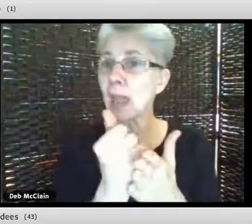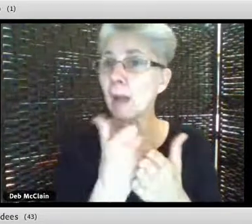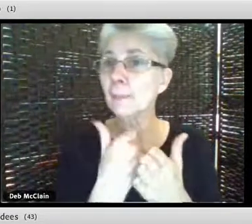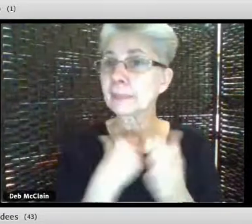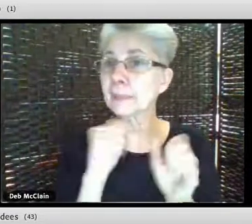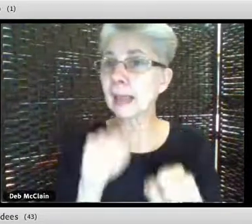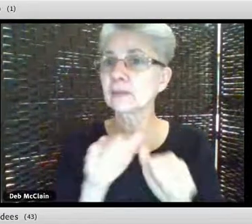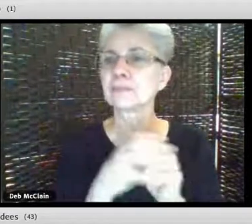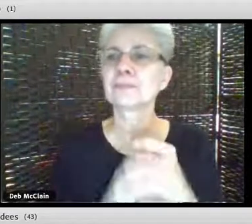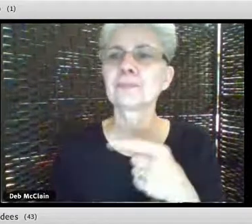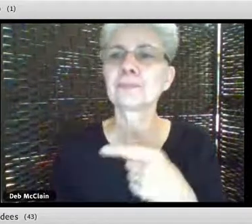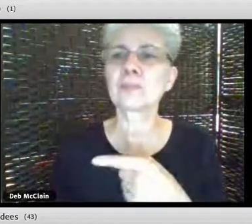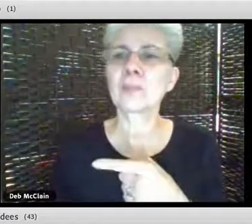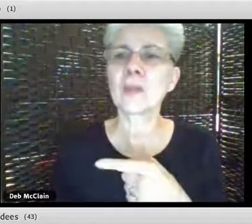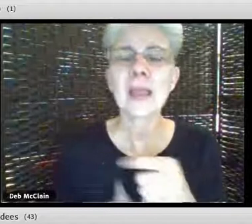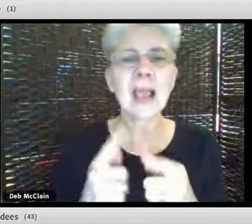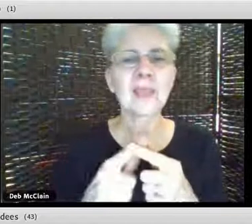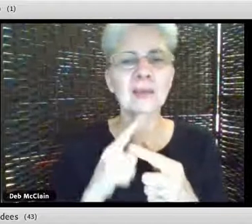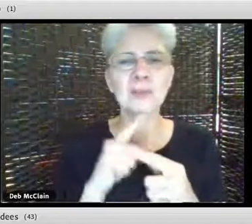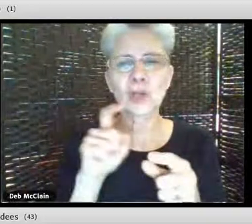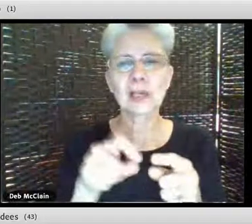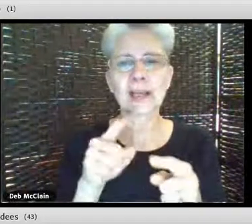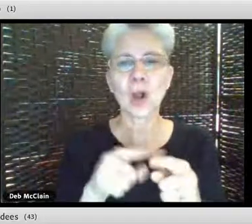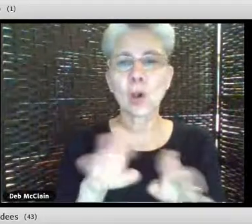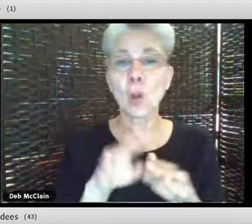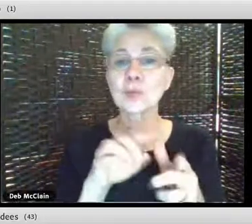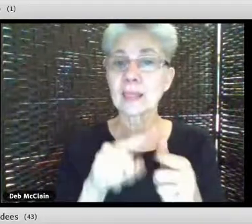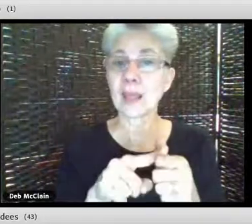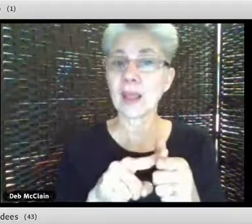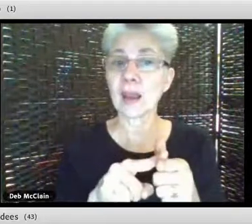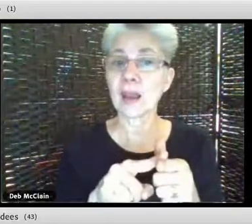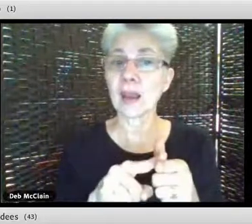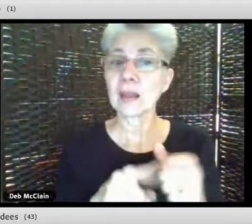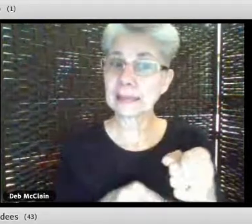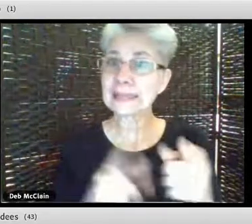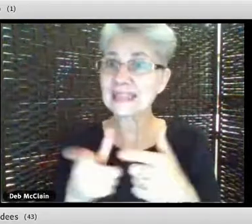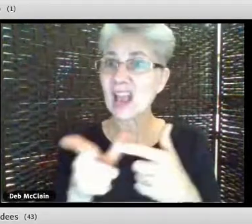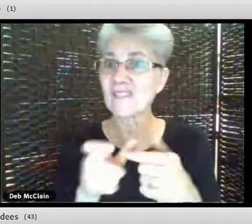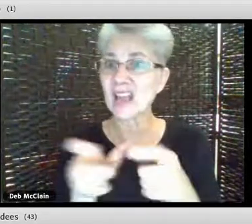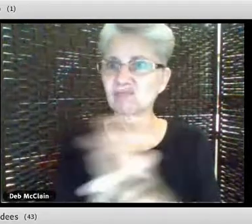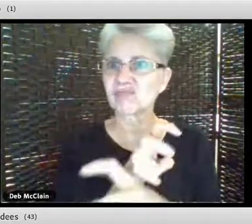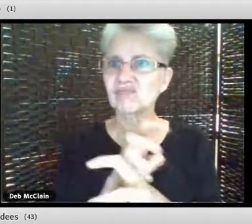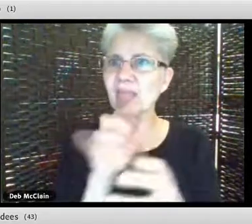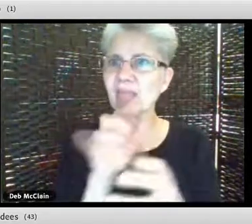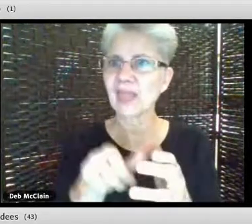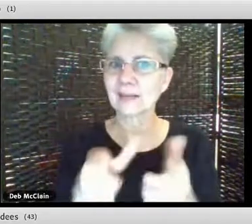"Hey, I need you to help me do this list," you could do that, and then I'm just going to click on the close,